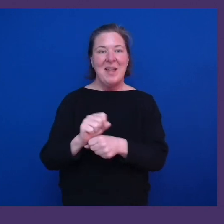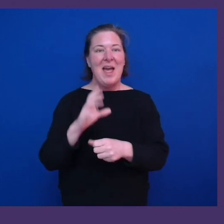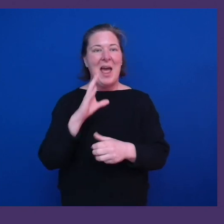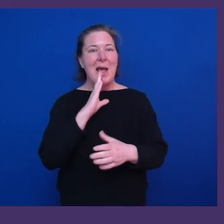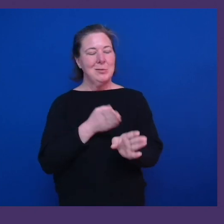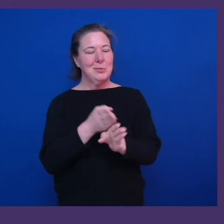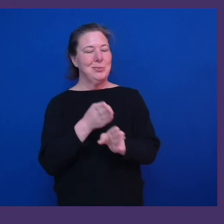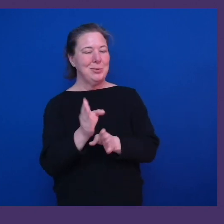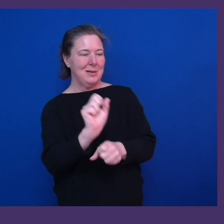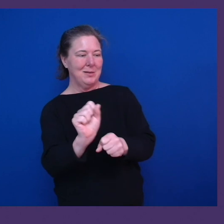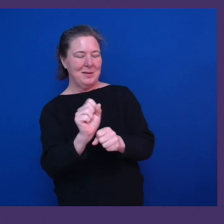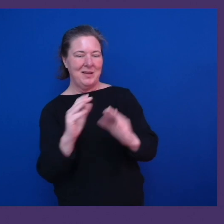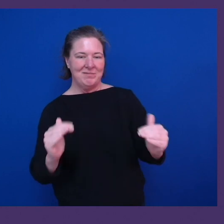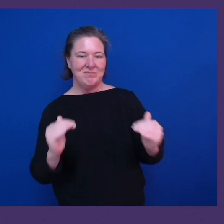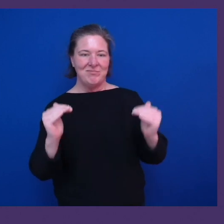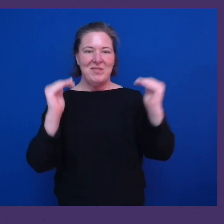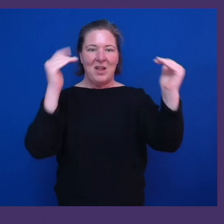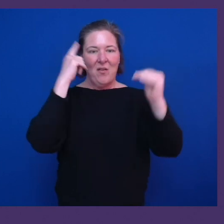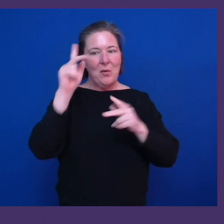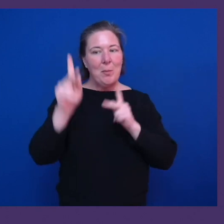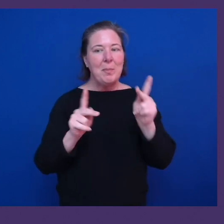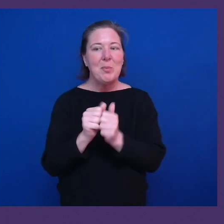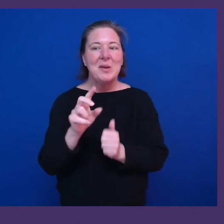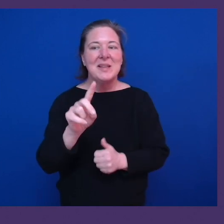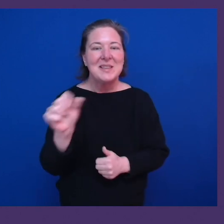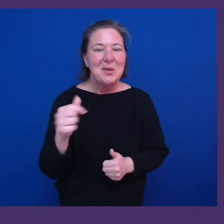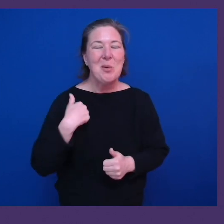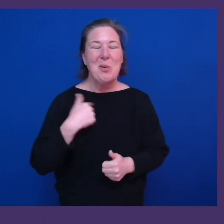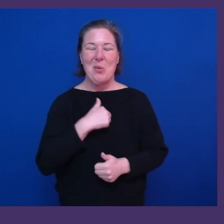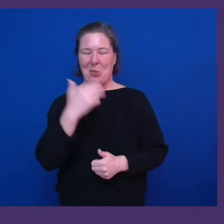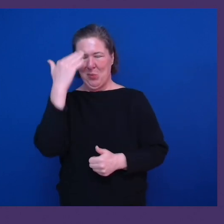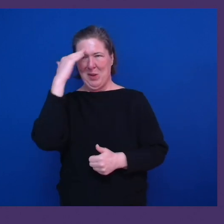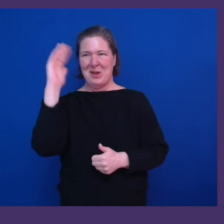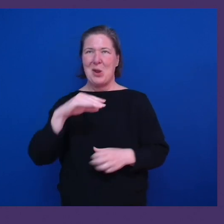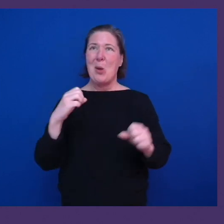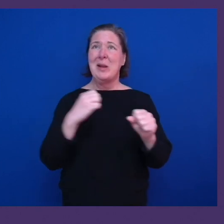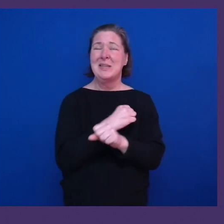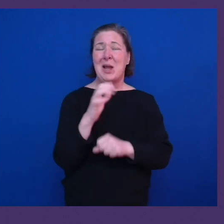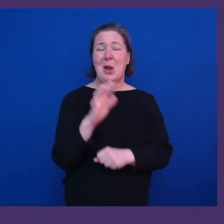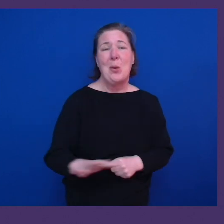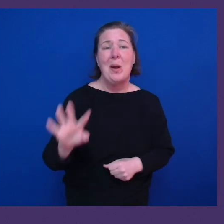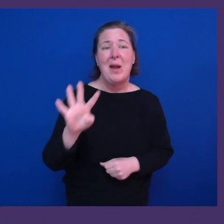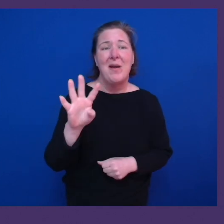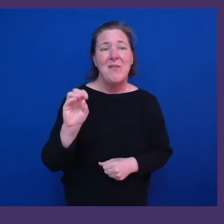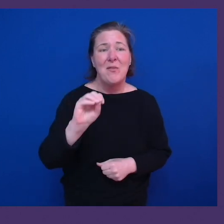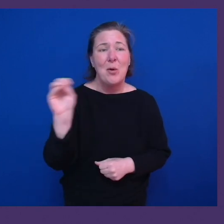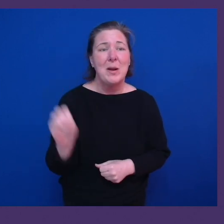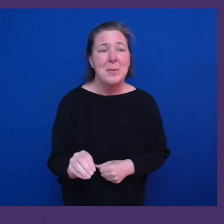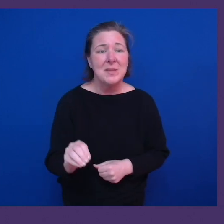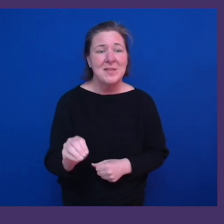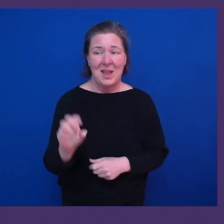We know that, according to statistics, around 40% of companies worldwide are actively using AI